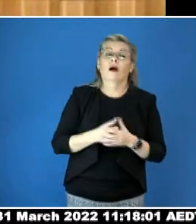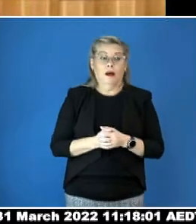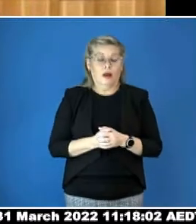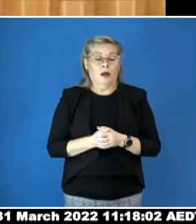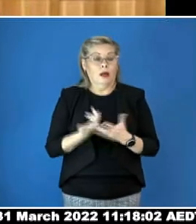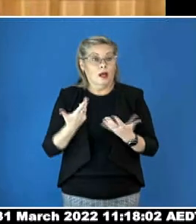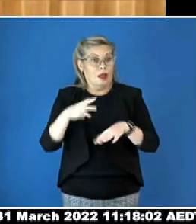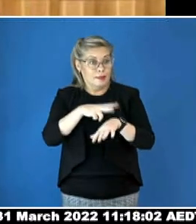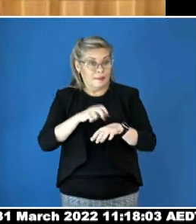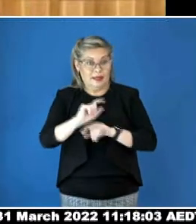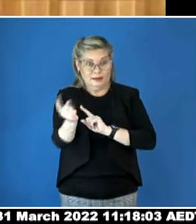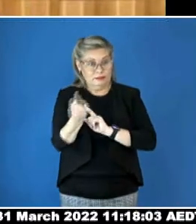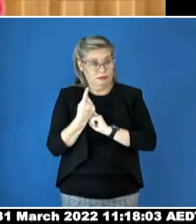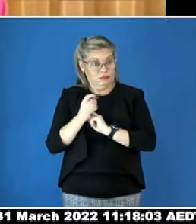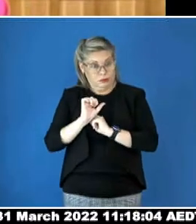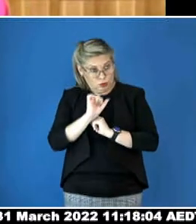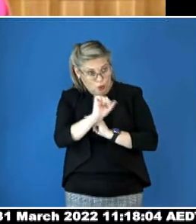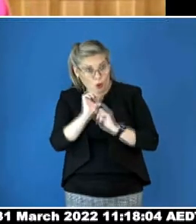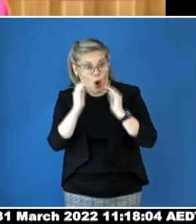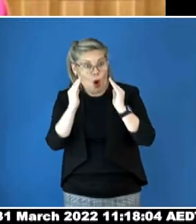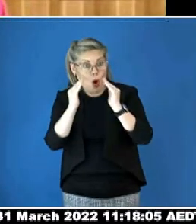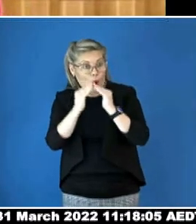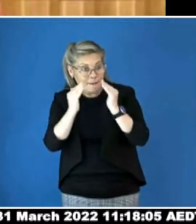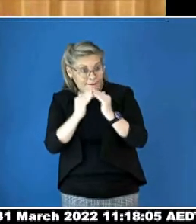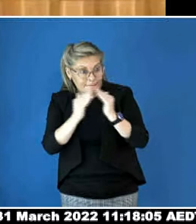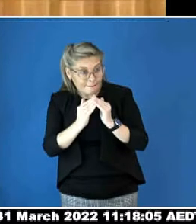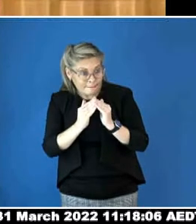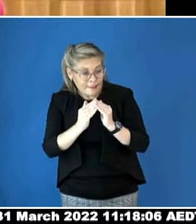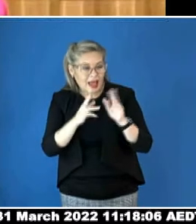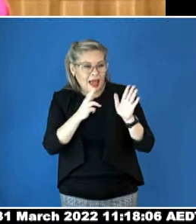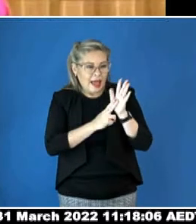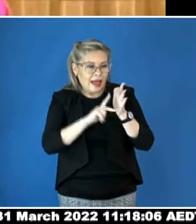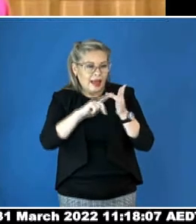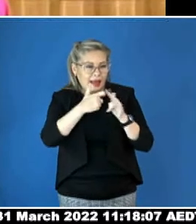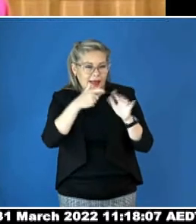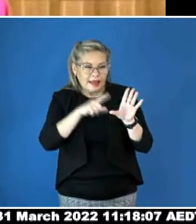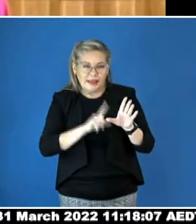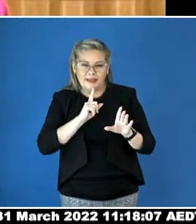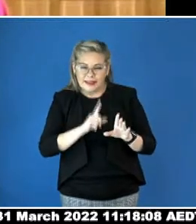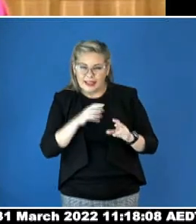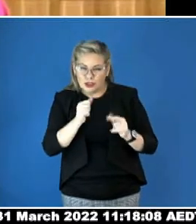Yes. MS EASTMAN: And then the police came to your home, and Niky said that she did talk to the police.